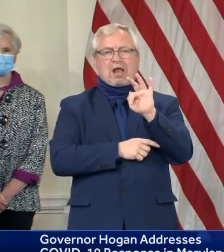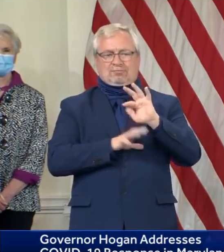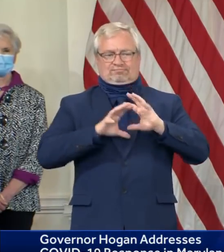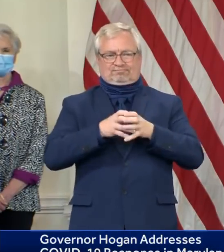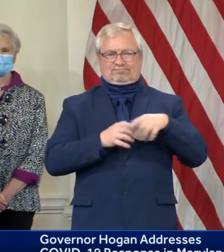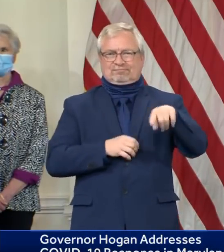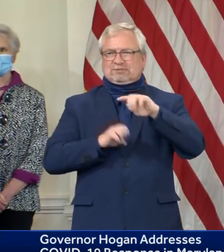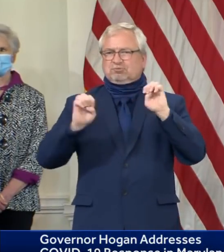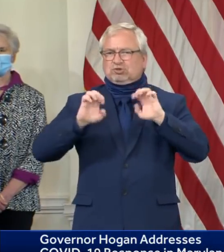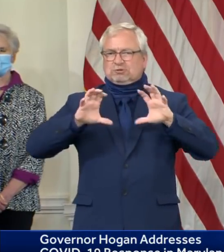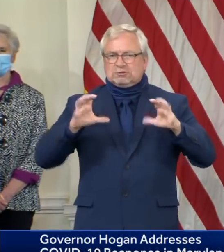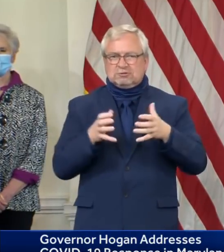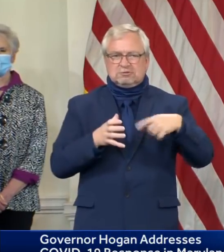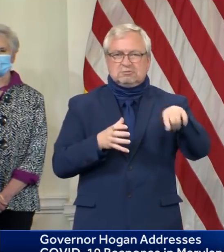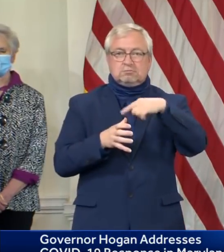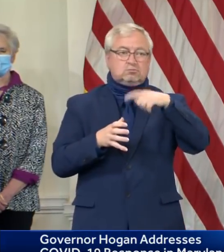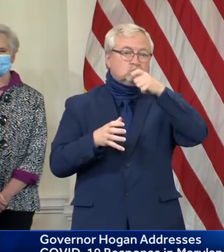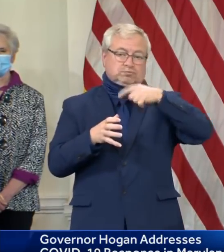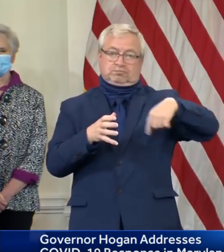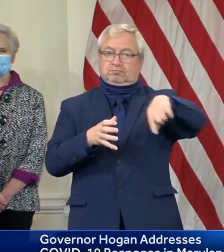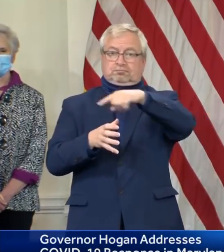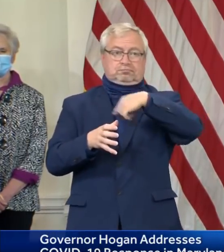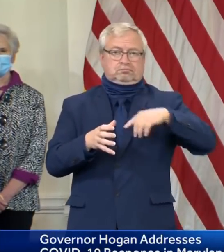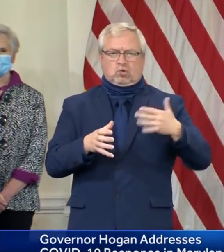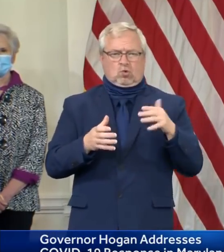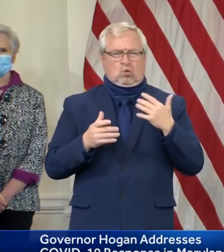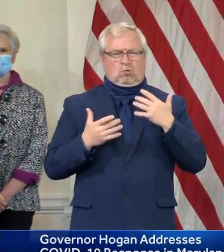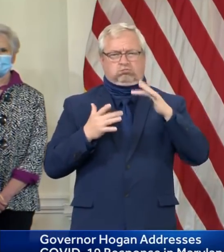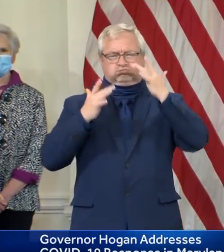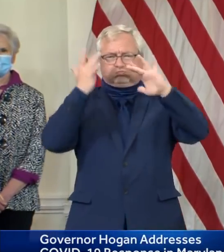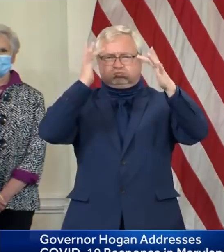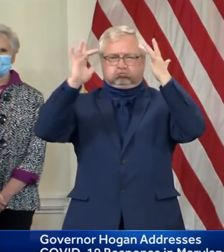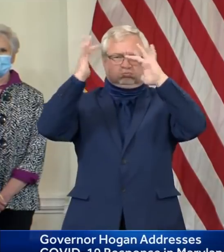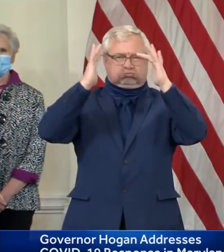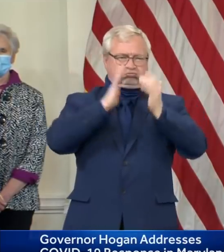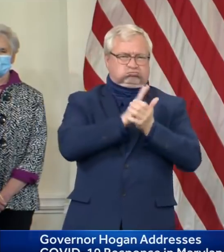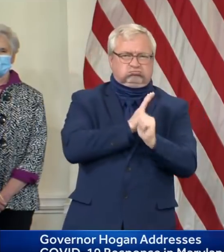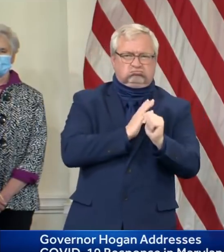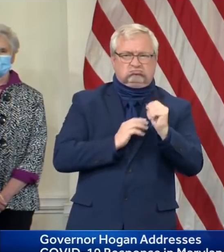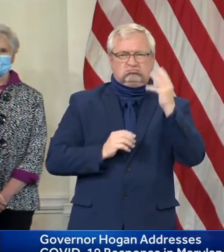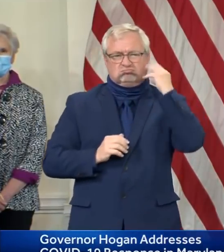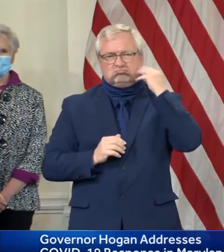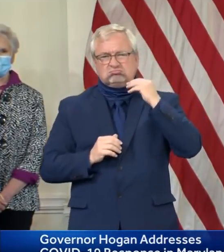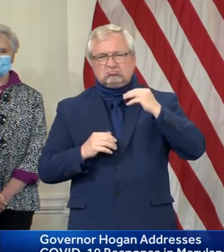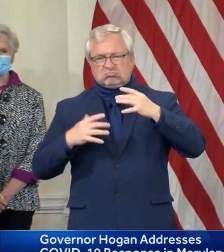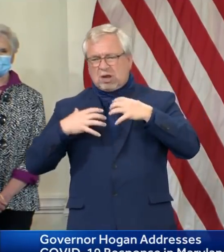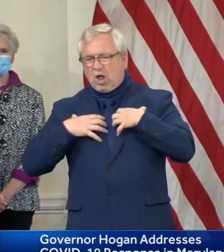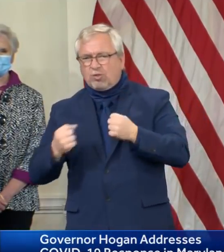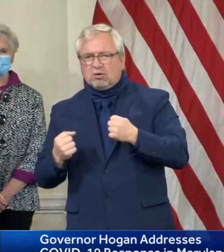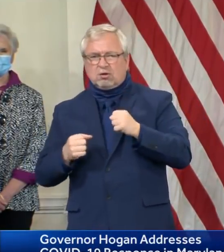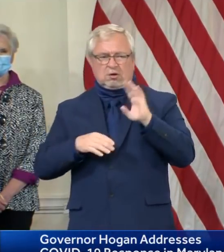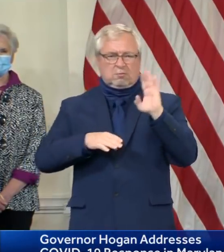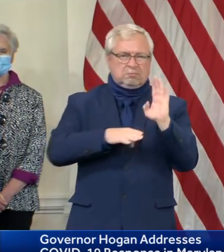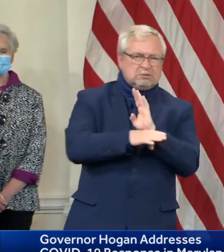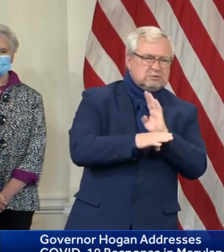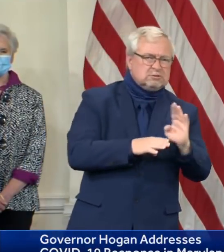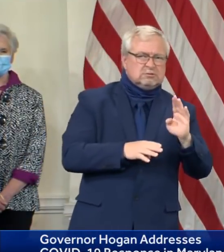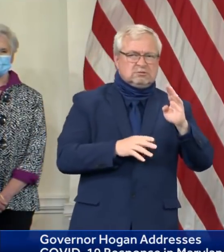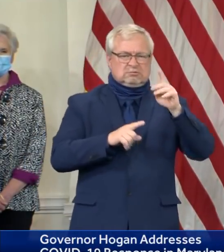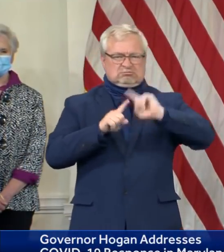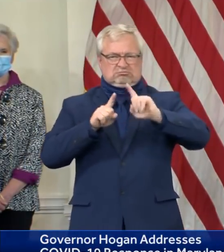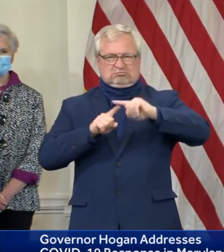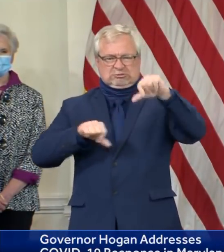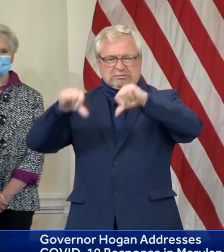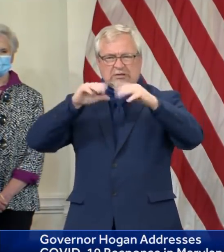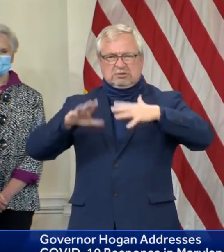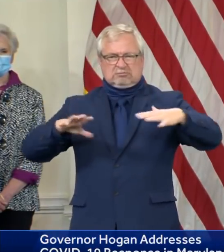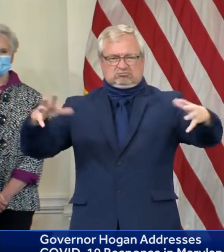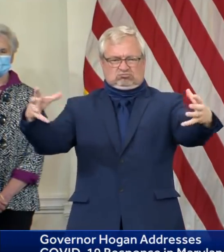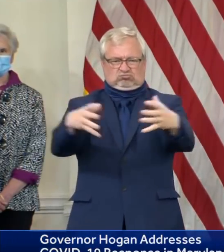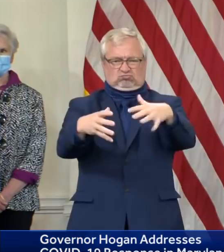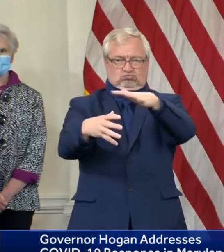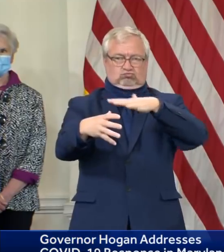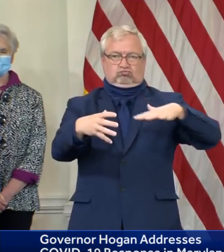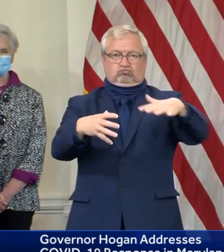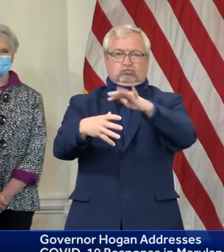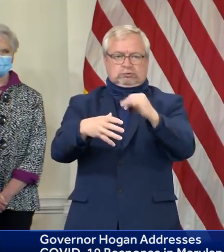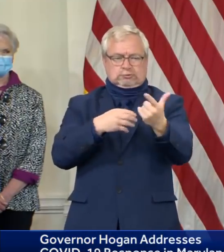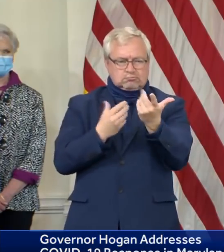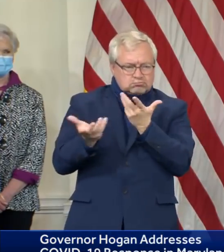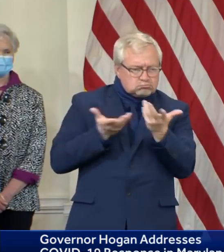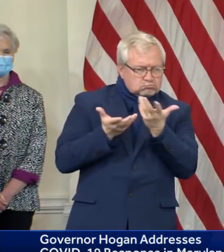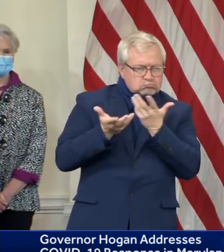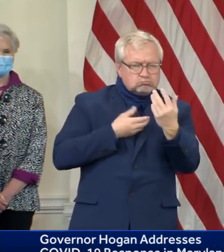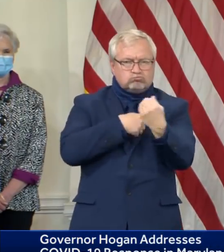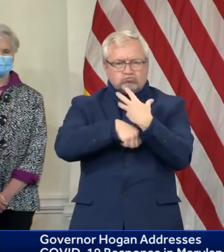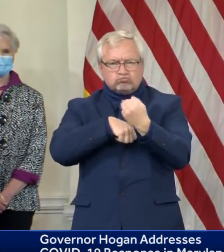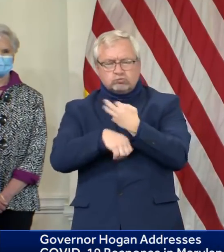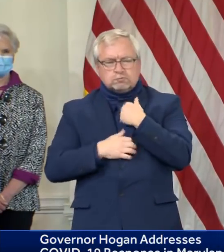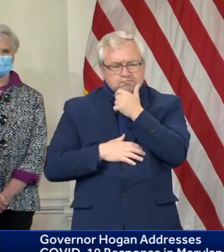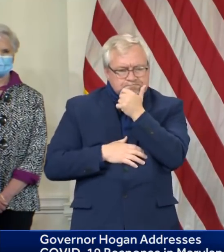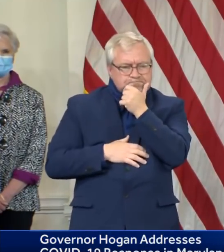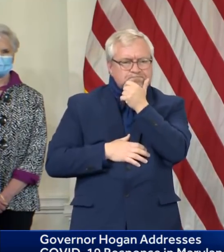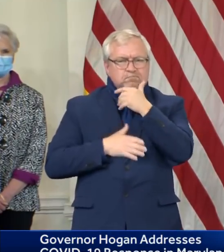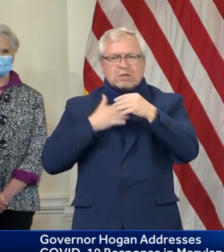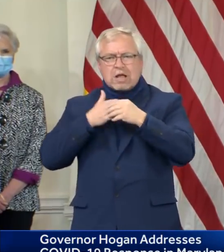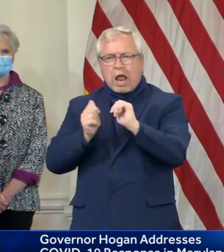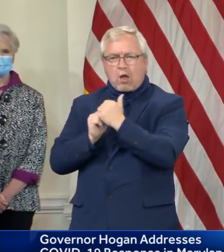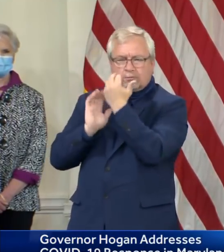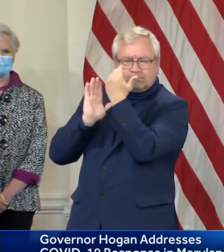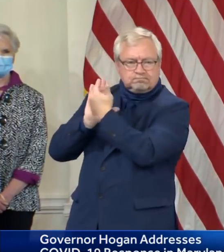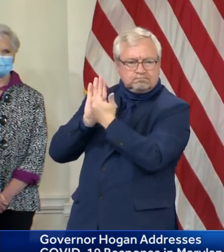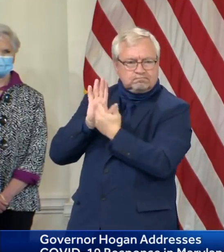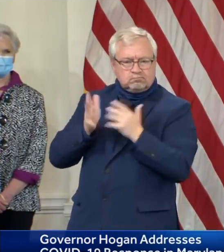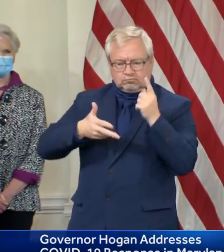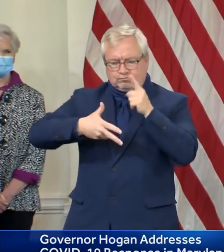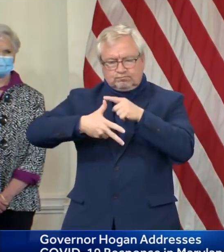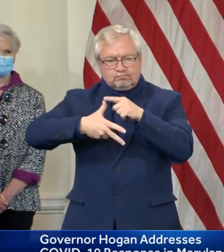YESTERDAY, WE HAD ANOTHER CALL WITH OUR CORONAVIRUS RECOVERY TEAM, WHICH INCLUDES SOME OF THE SMARTEST SCIENTISTS, PUBLIC HEALTH BUSINESS AND LABOR EXPERTS IN THE WORLD.